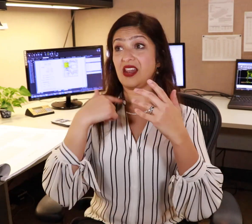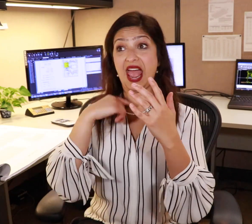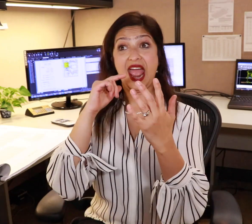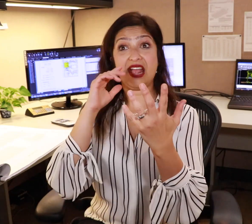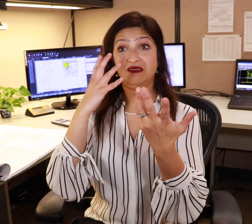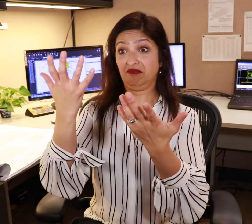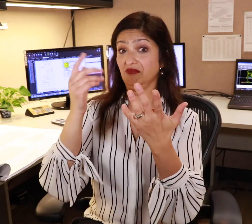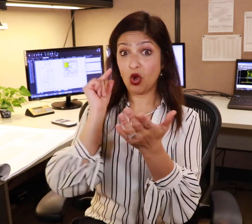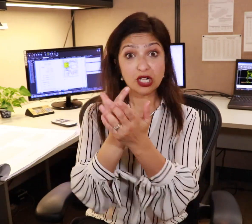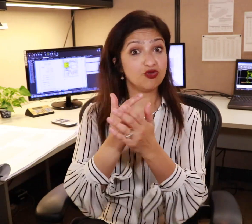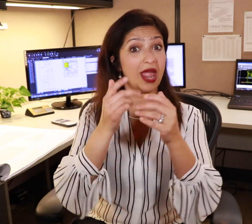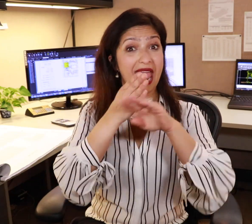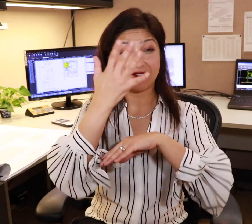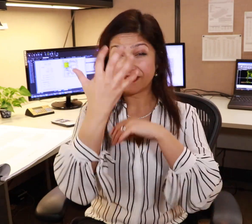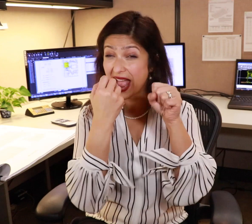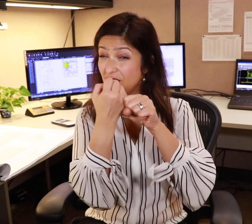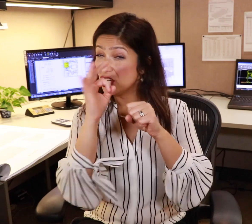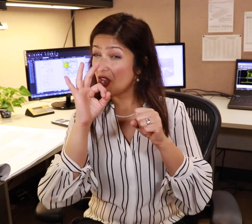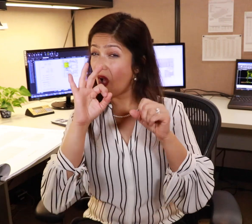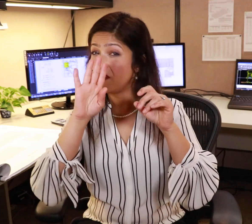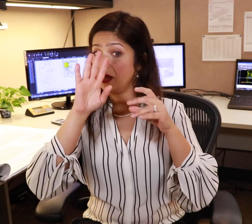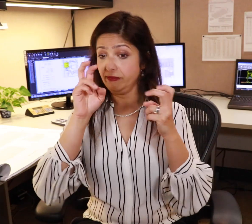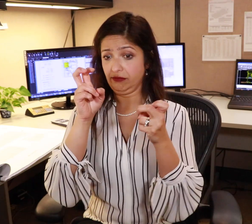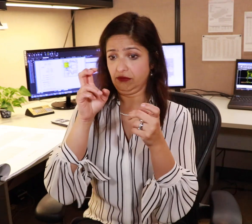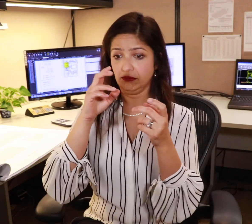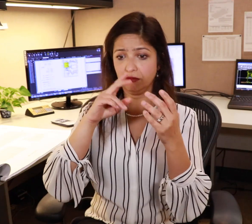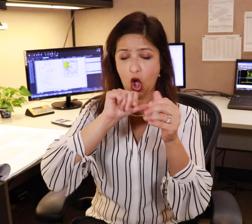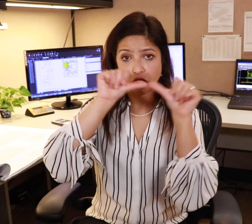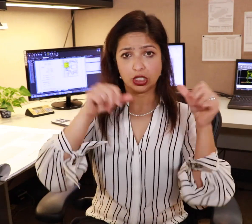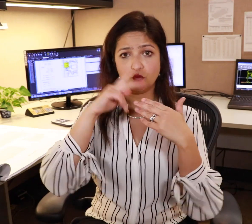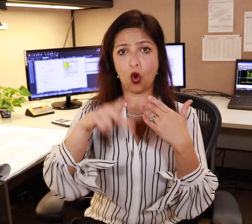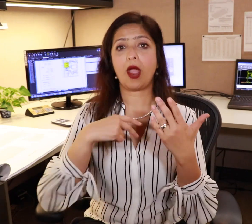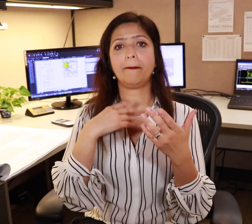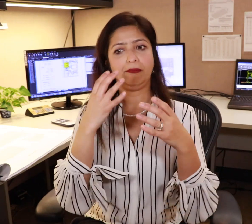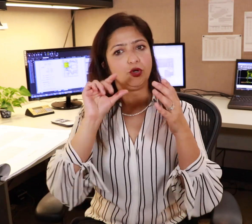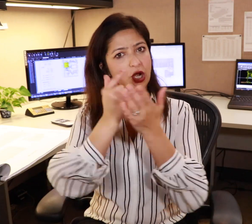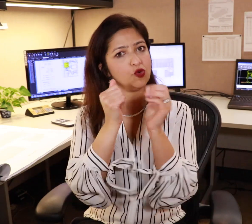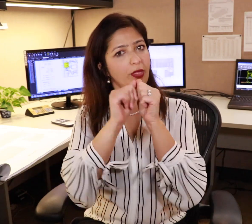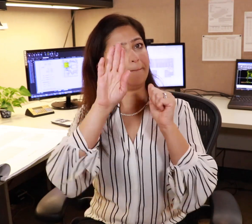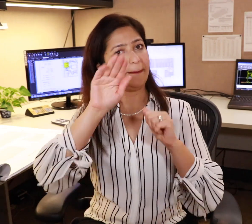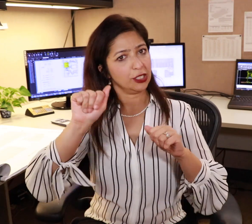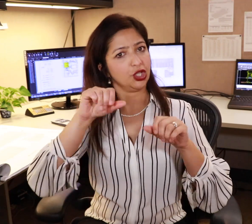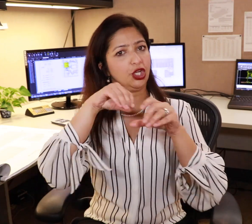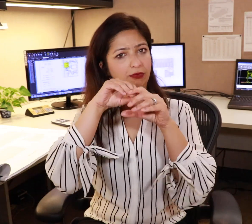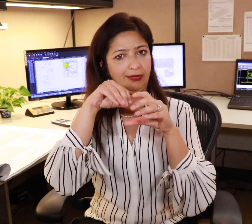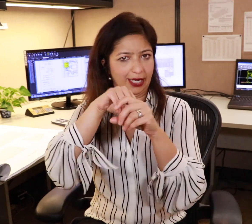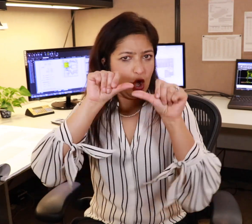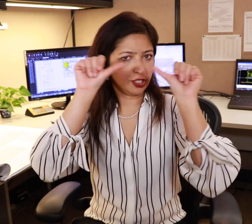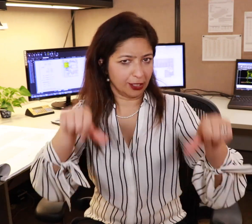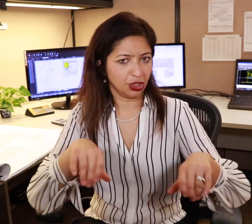I graduated after five years in the architecture program with a bachelor’s degree.